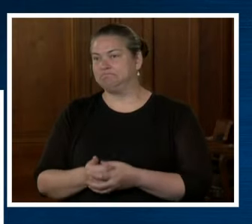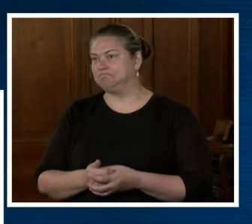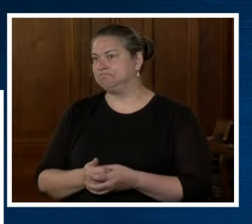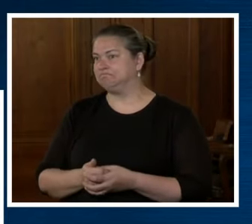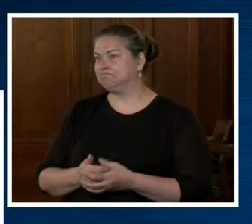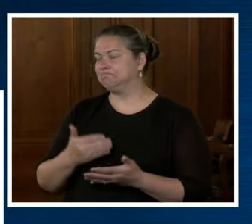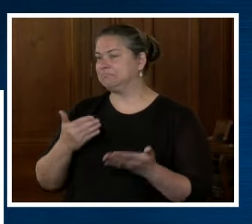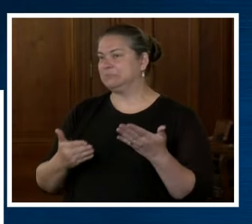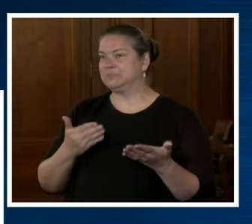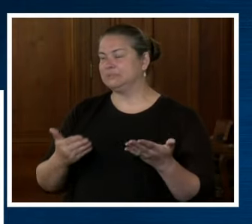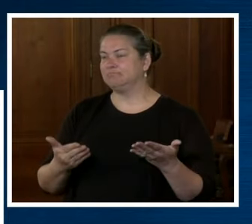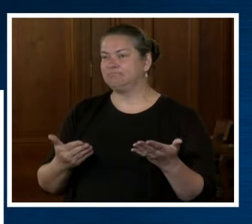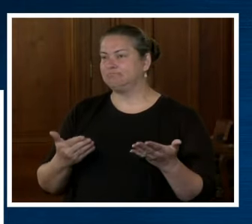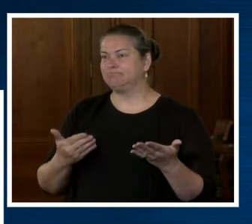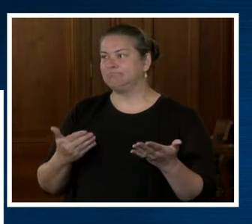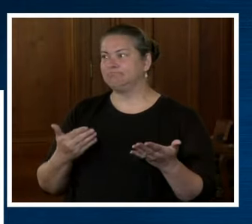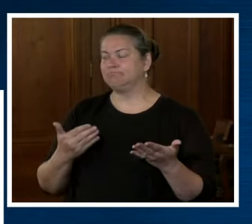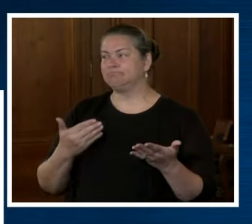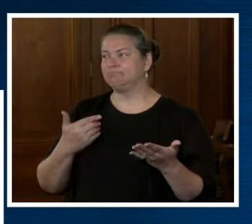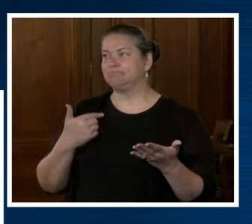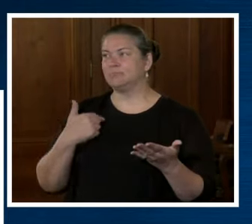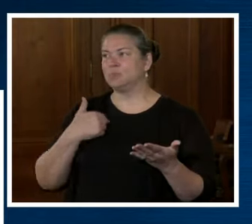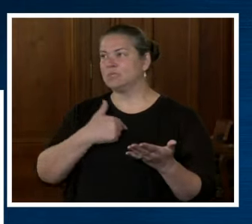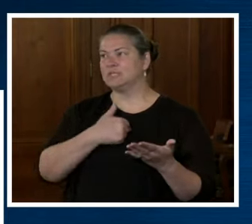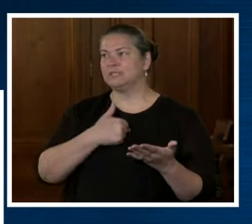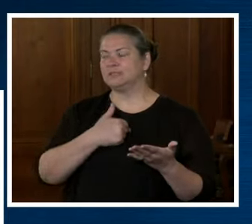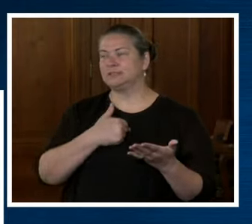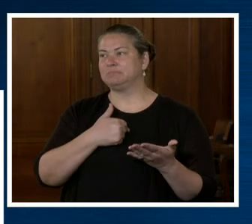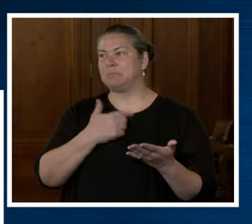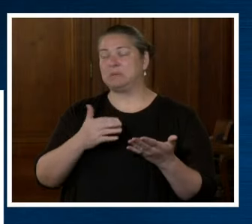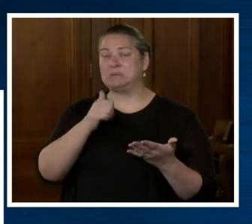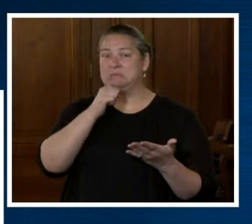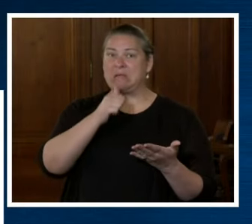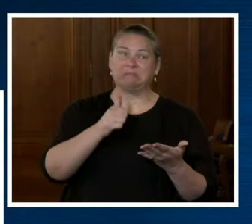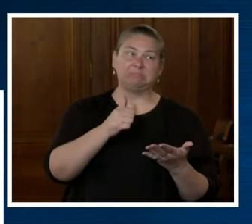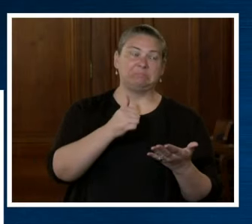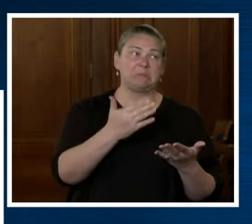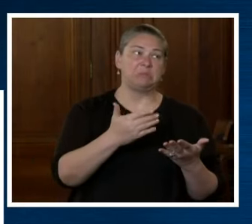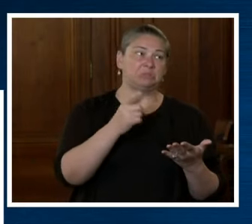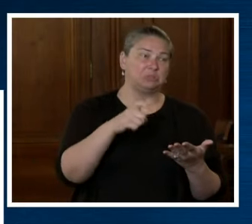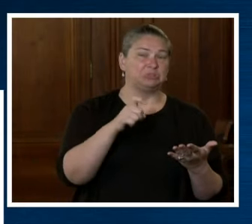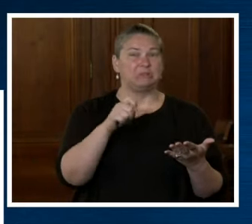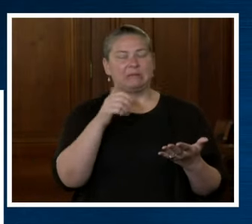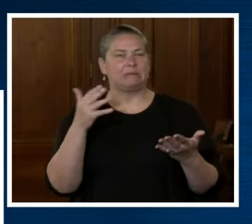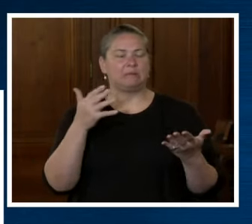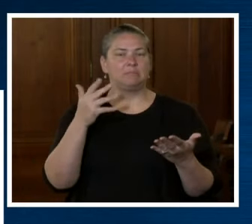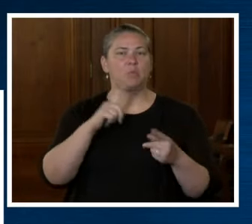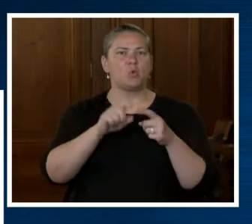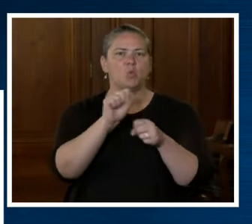SHUT THEM ALL DOWN. WE DID, AND THAT HELPED PRESERVE ENOUGH PPE TO HELP US GET